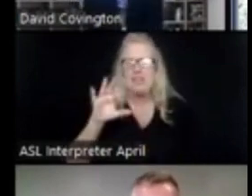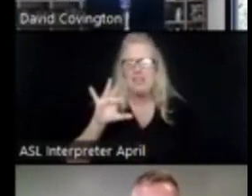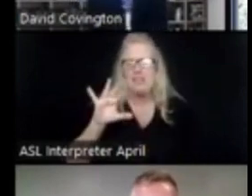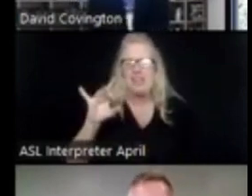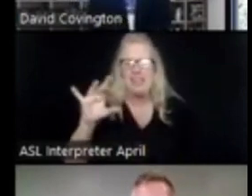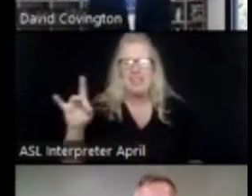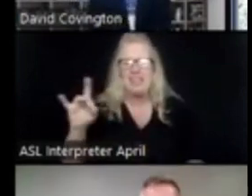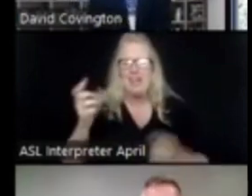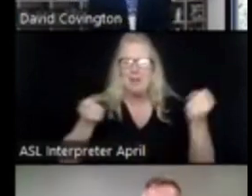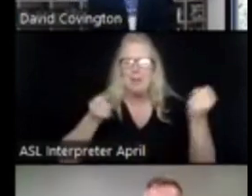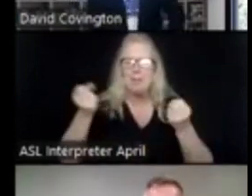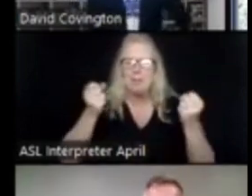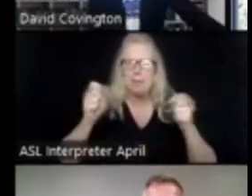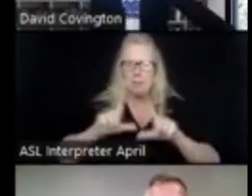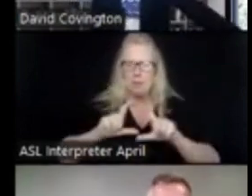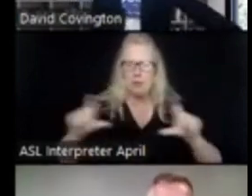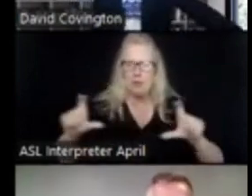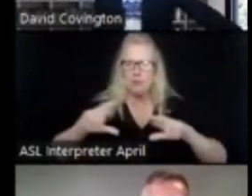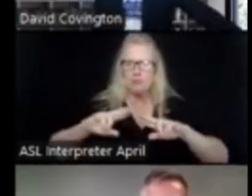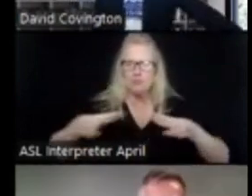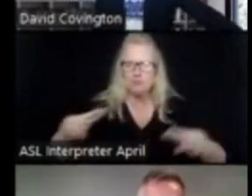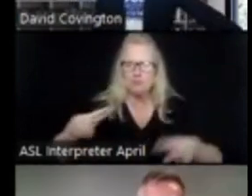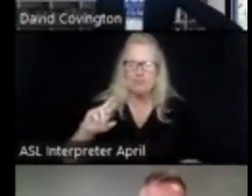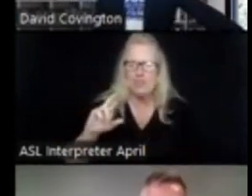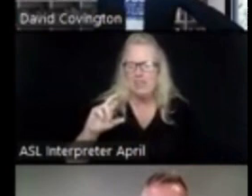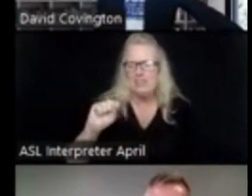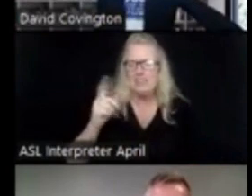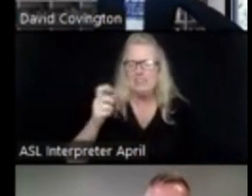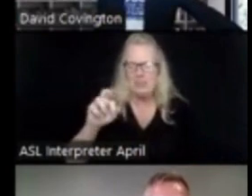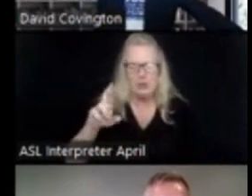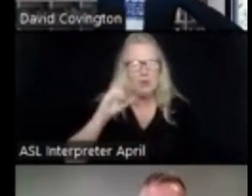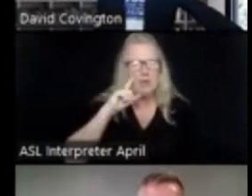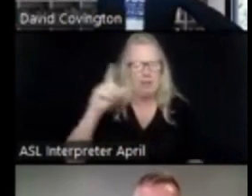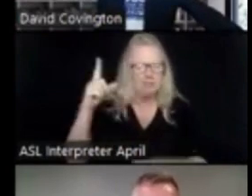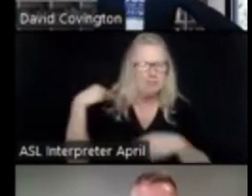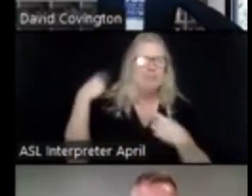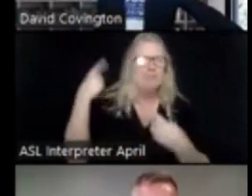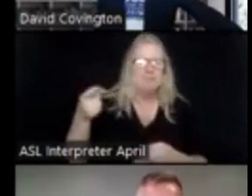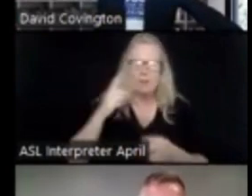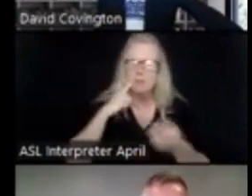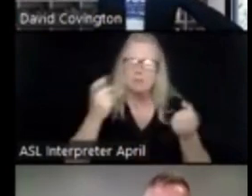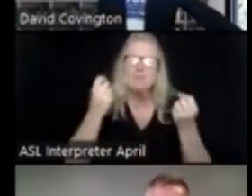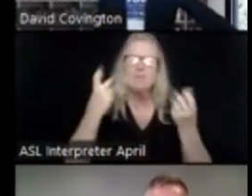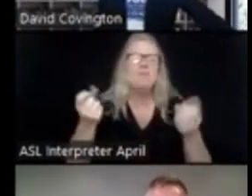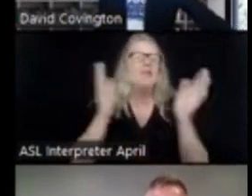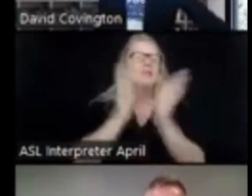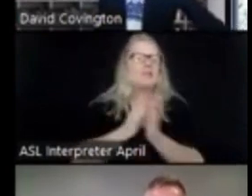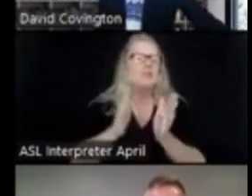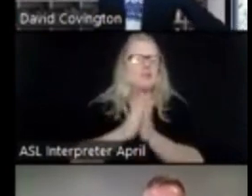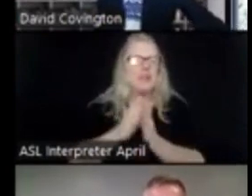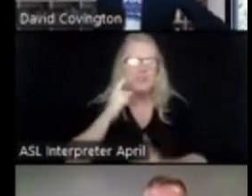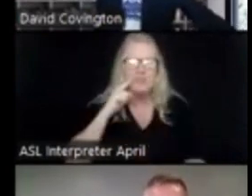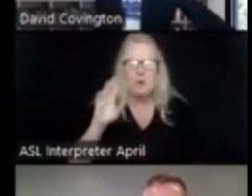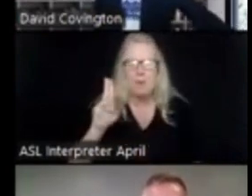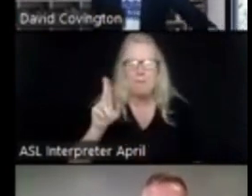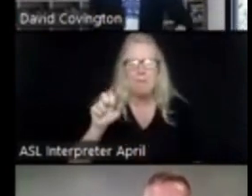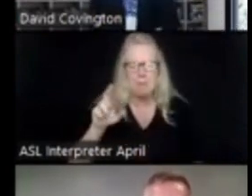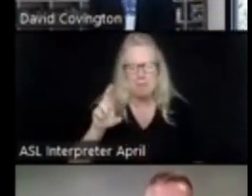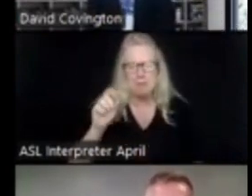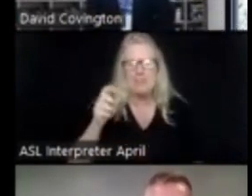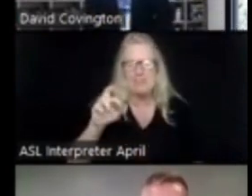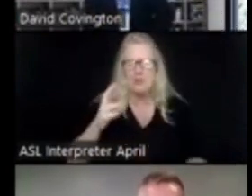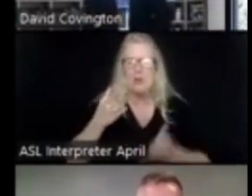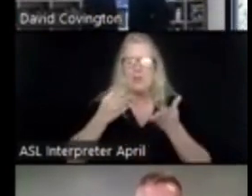IT HAS BEEN A LONG TIME COMING AND NOW THEY ARE THERE FOR THEM TO